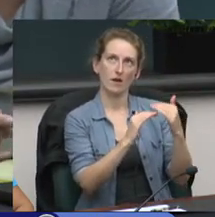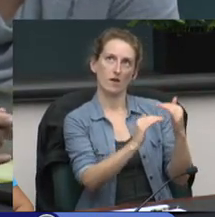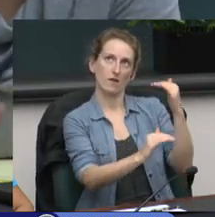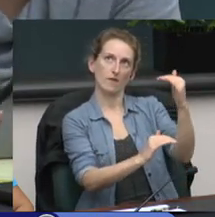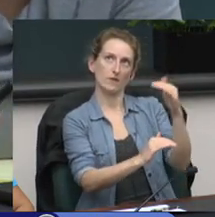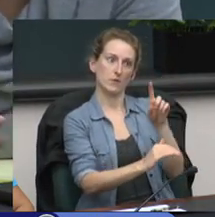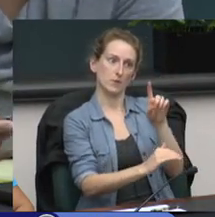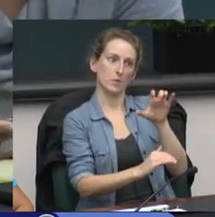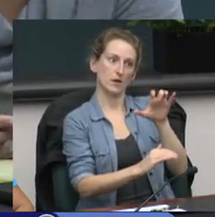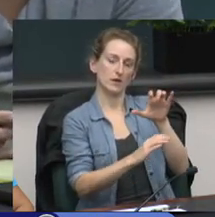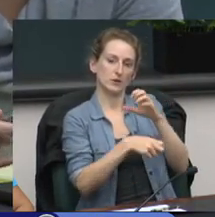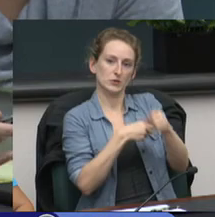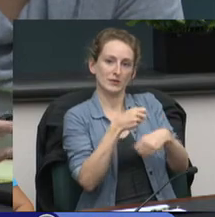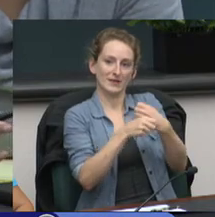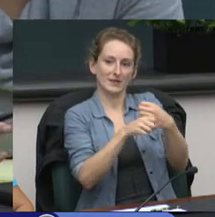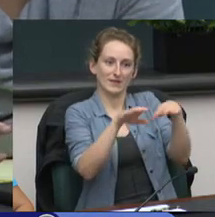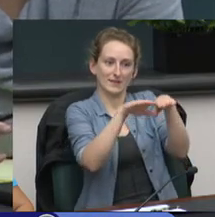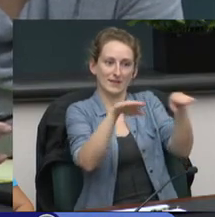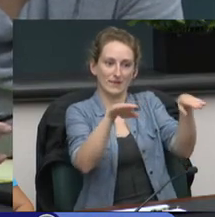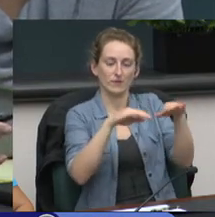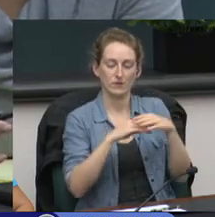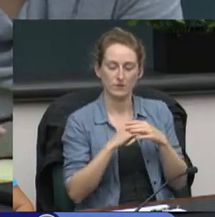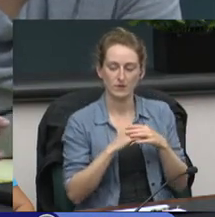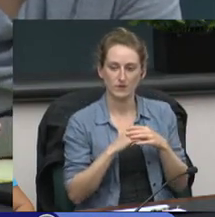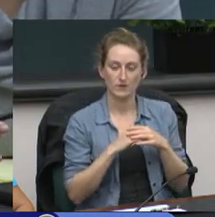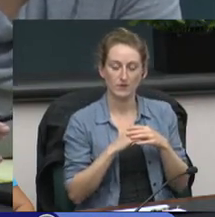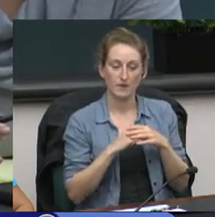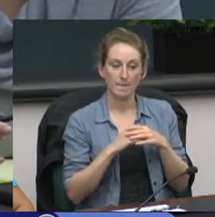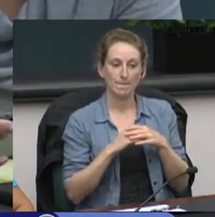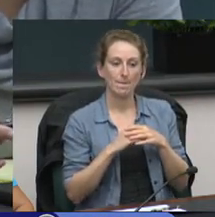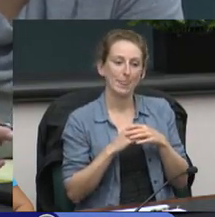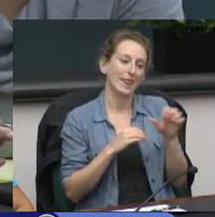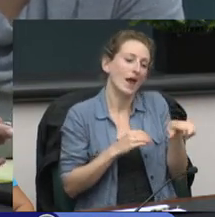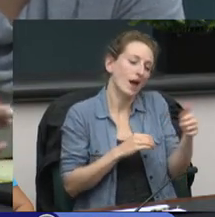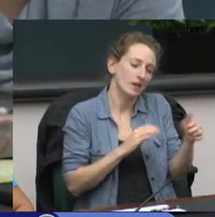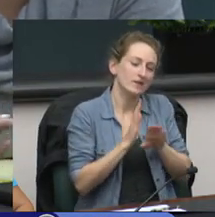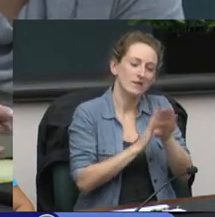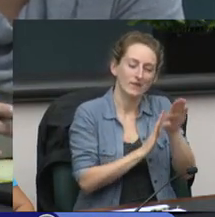plain level and there have other development requirements but yes I don't